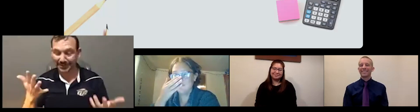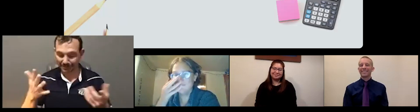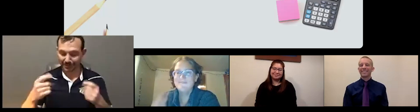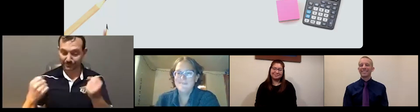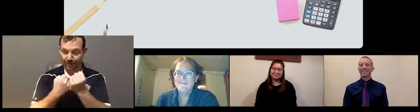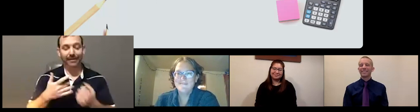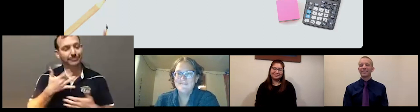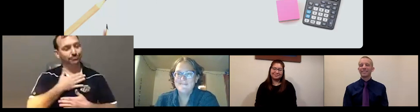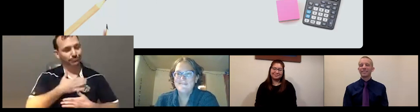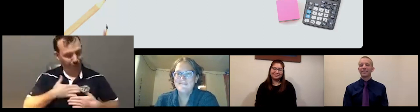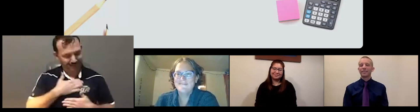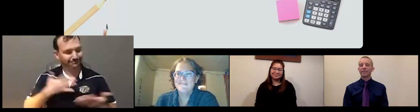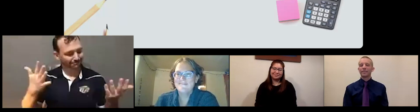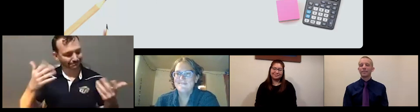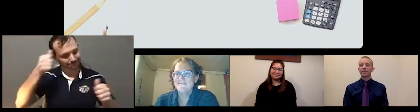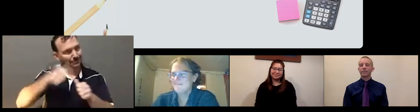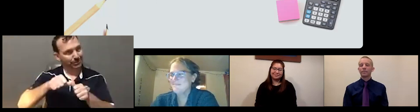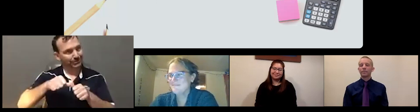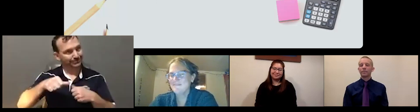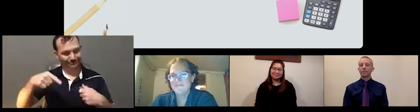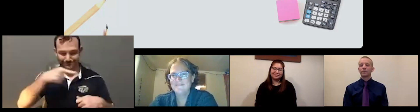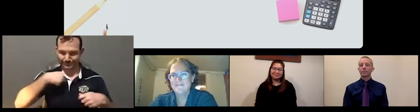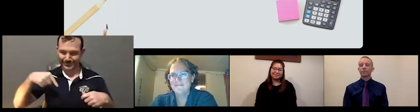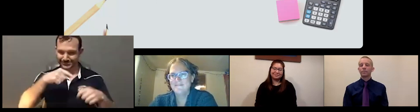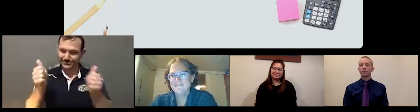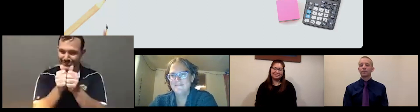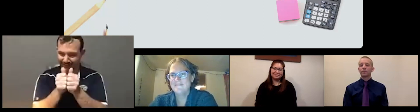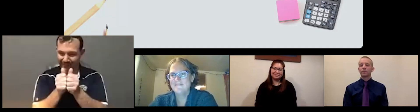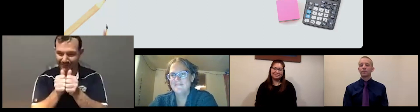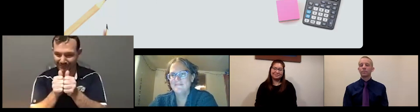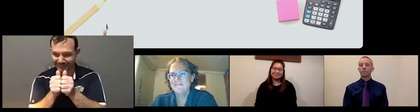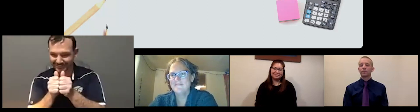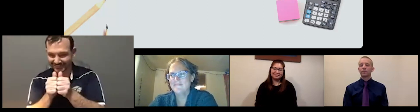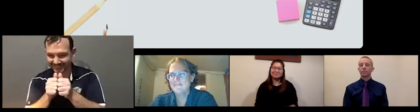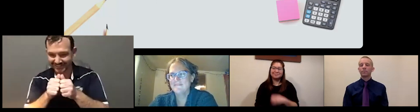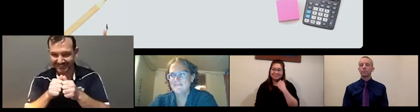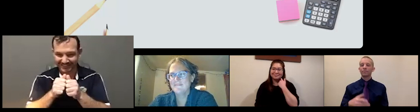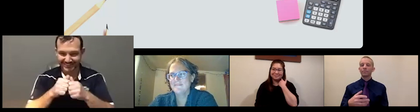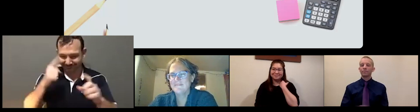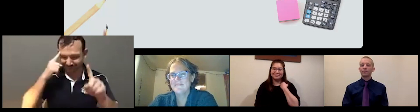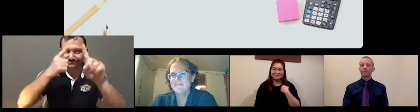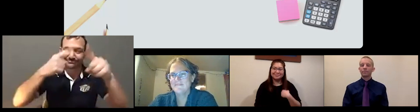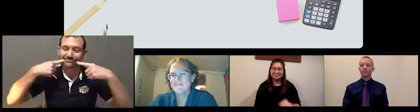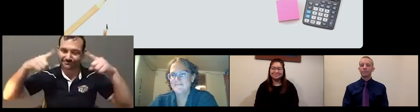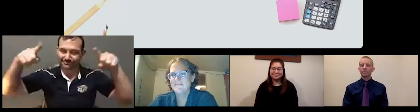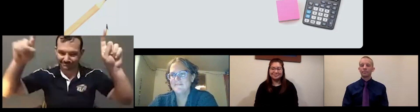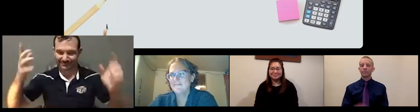Support helps us feel appreciated and reminds us that we are in this together in our goals to succeed.